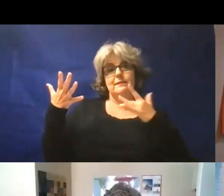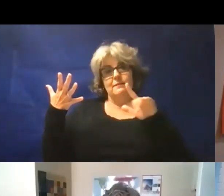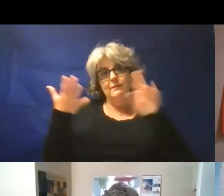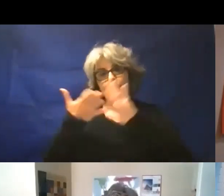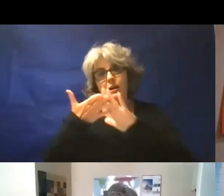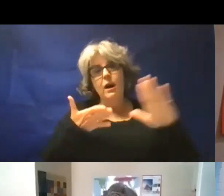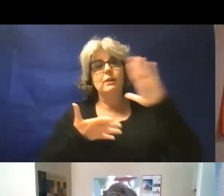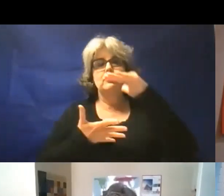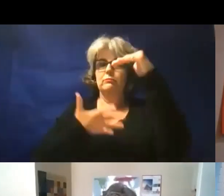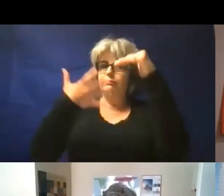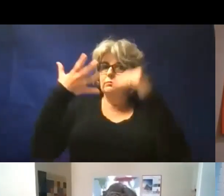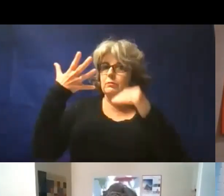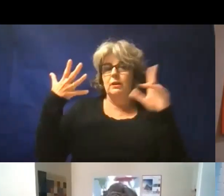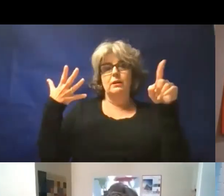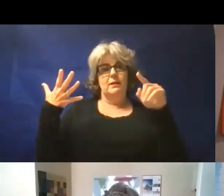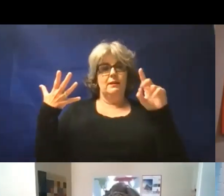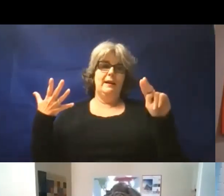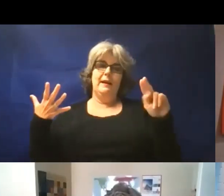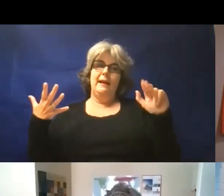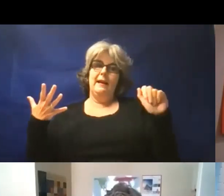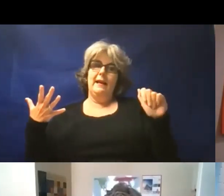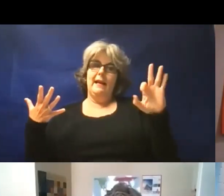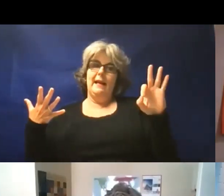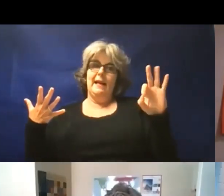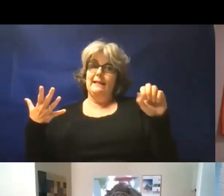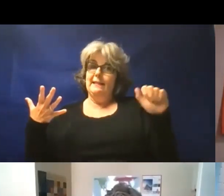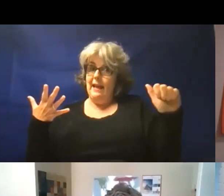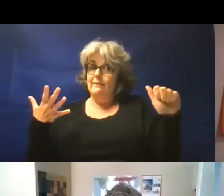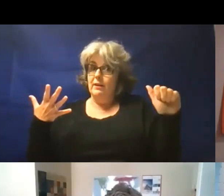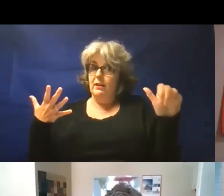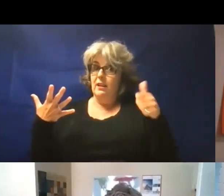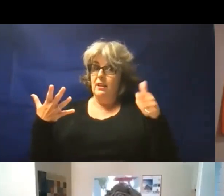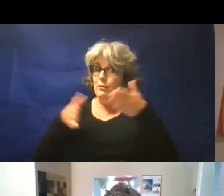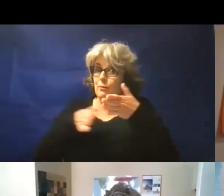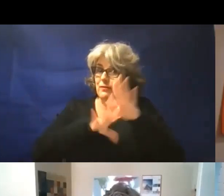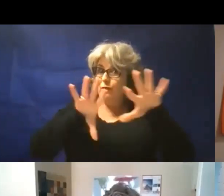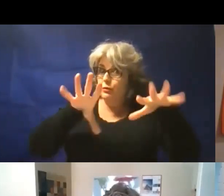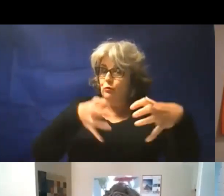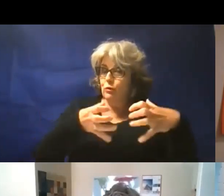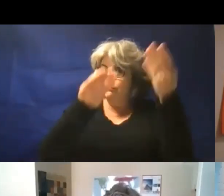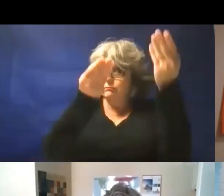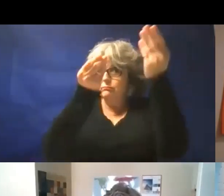here's what NAFSA and Forum other professional bodies are giving us to be the replacement